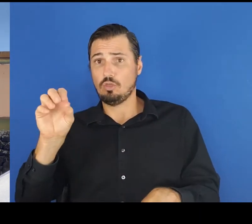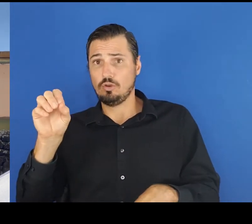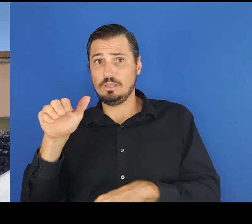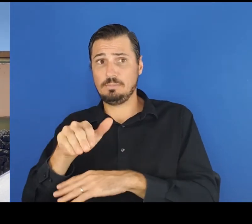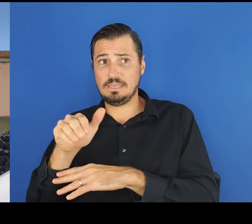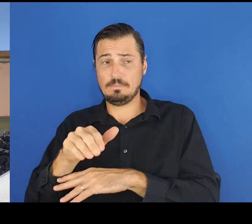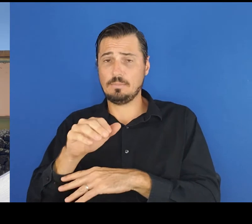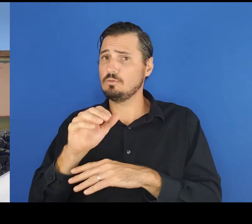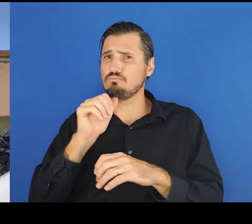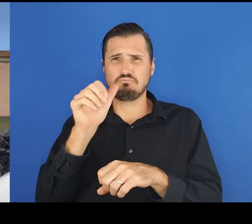appointment needed